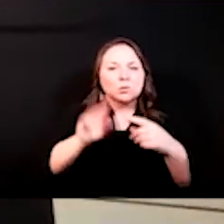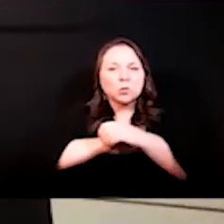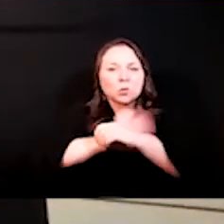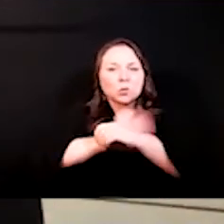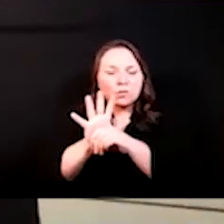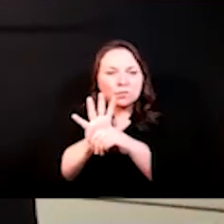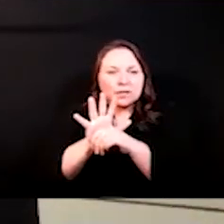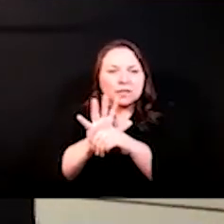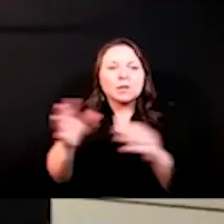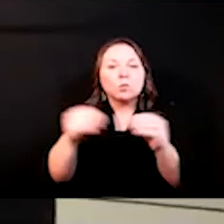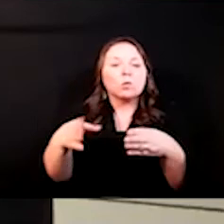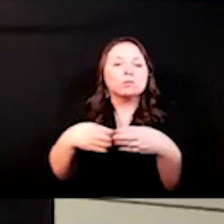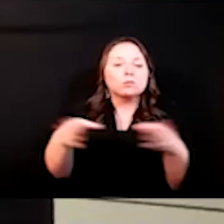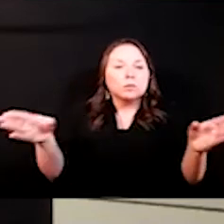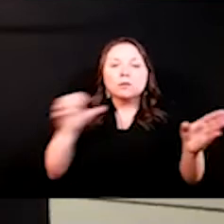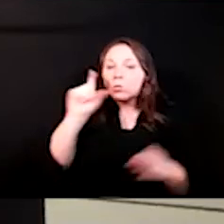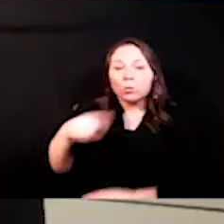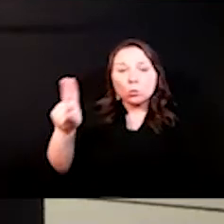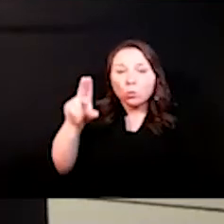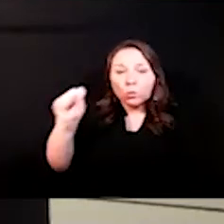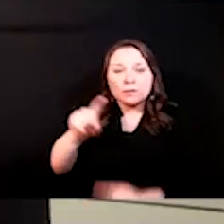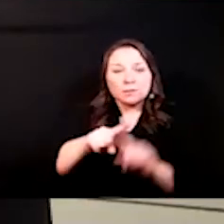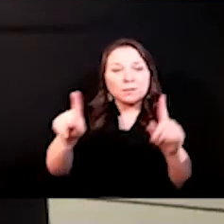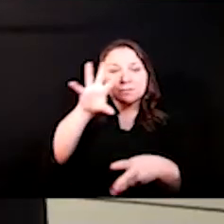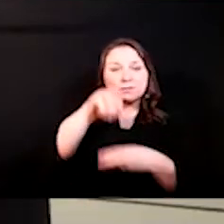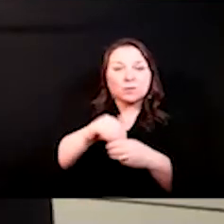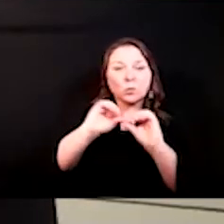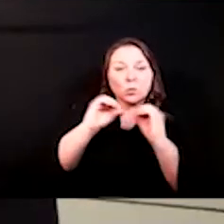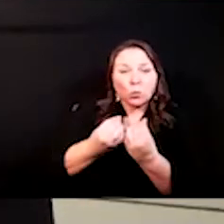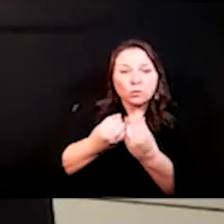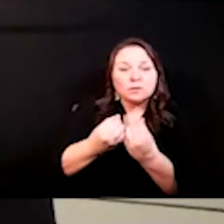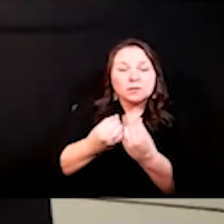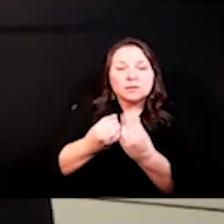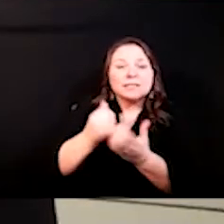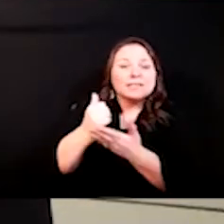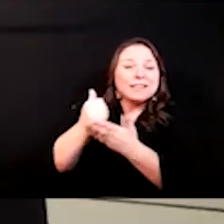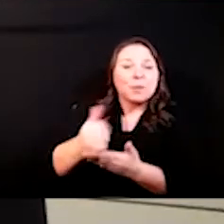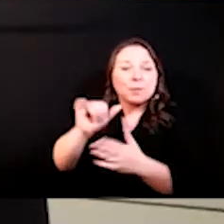AMERICARES IS RESPONDING TO COVID-19 MORE BROADLY. NOT JUST IN THE U.S. BUT ALSO WITH THE ORGANIZATION IS HOPING THE